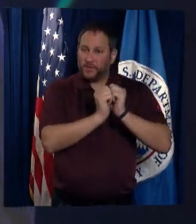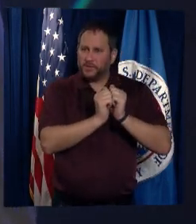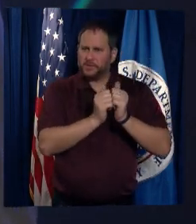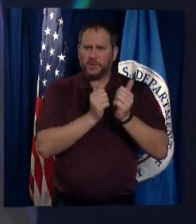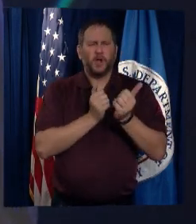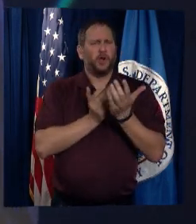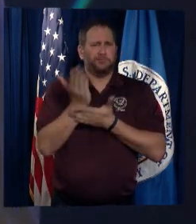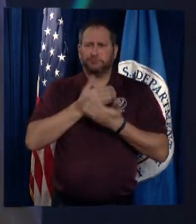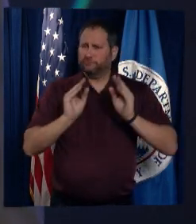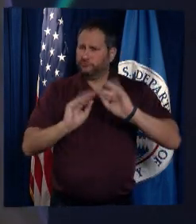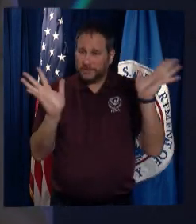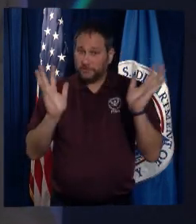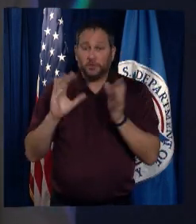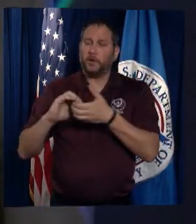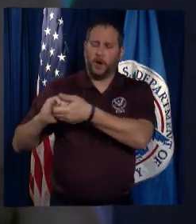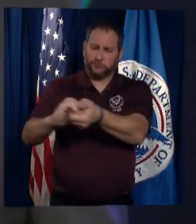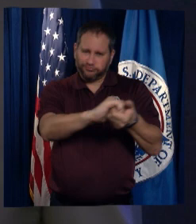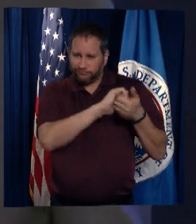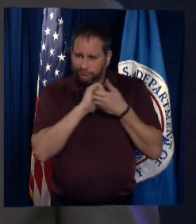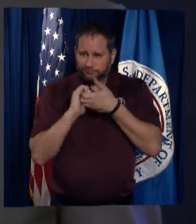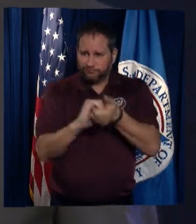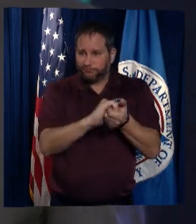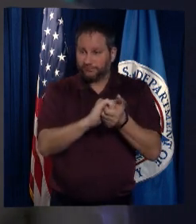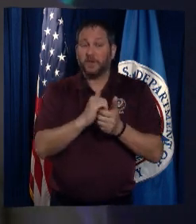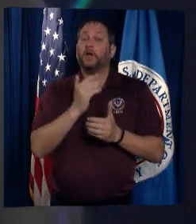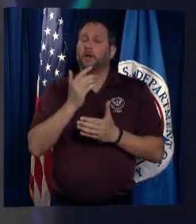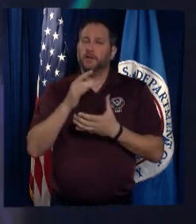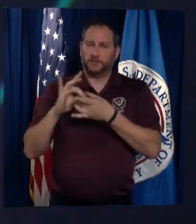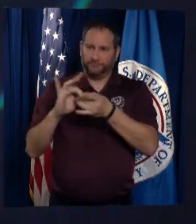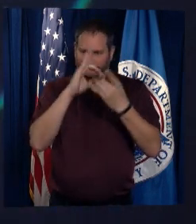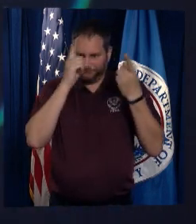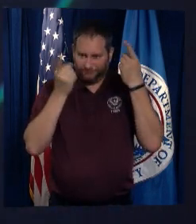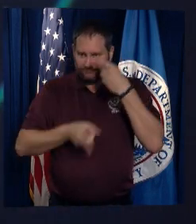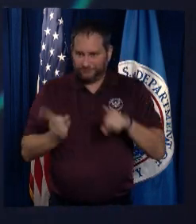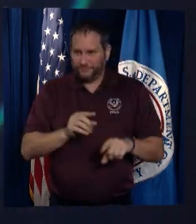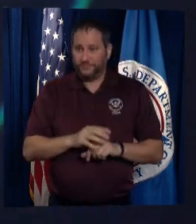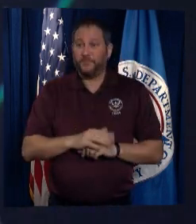entire recovery cycle, rather than just command and control relationships during